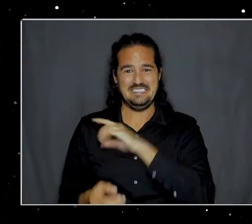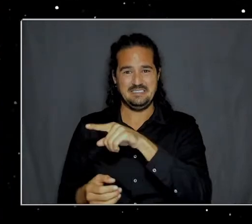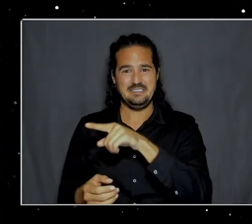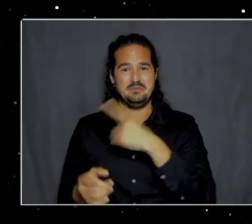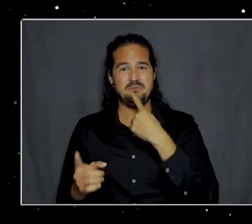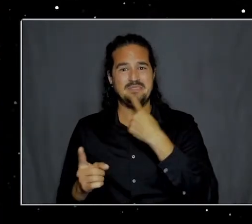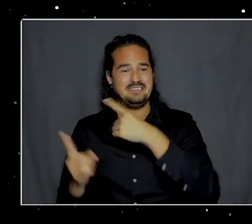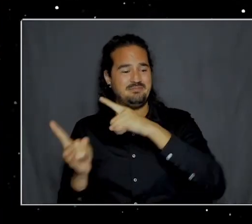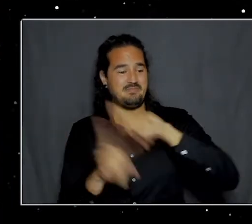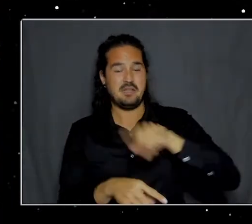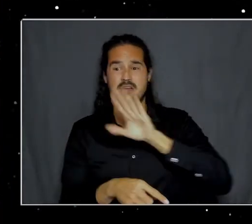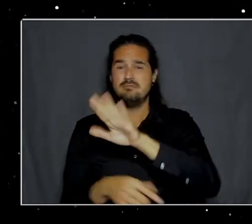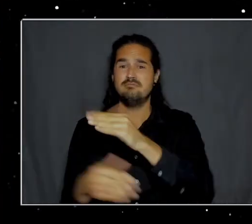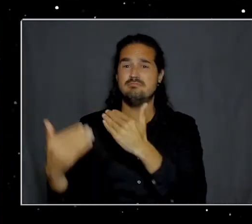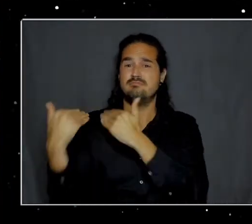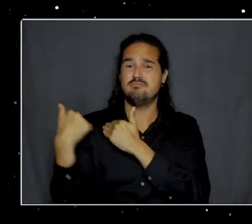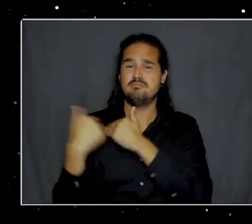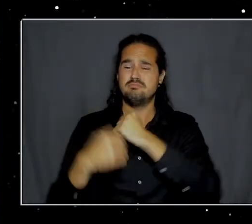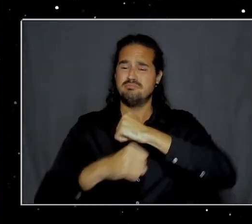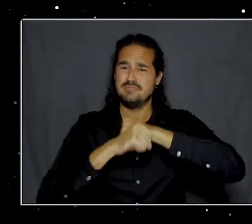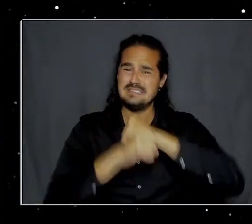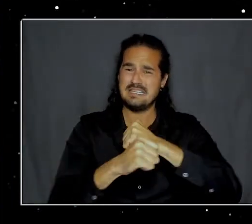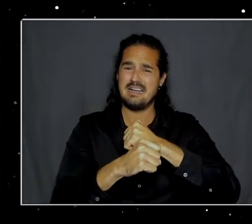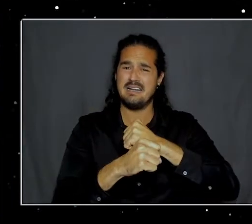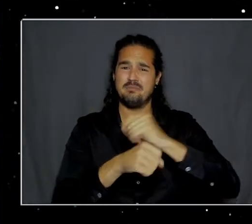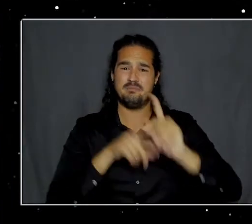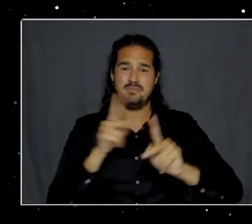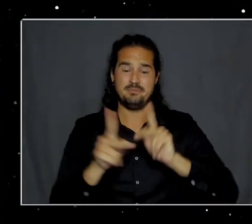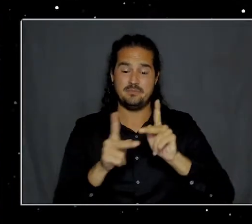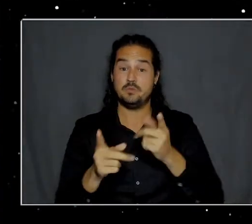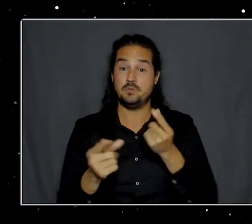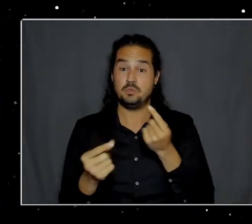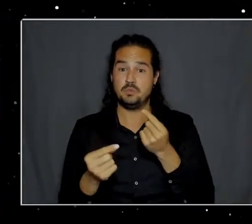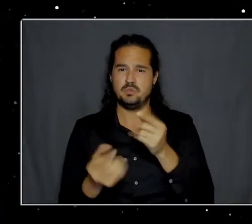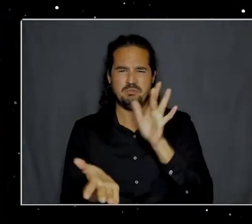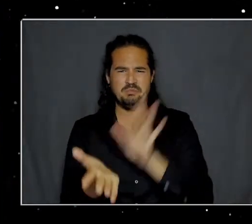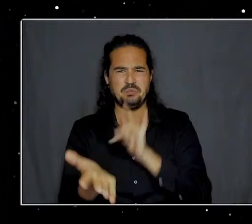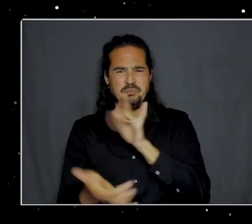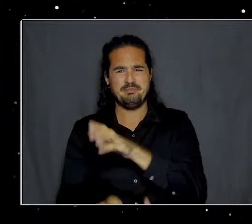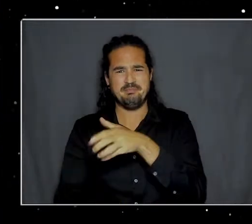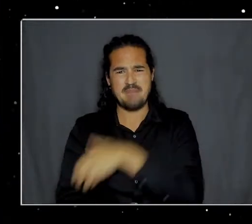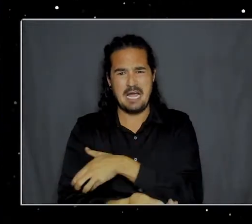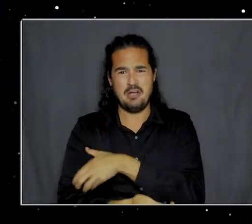IS WATCHING THE POLICE, WHO ARE SUPPOSED TO PROTECT US, ABUSE